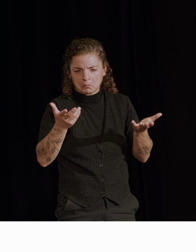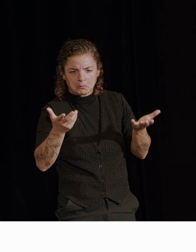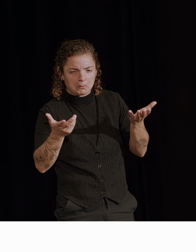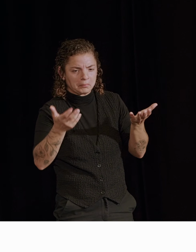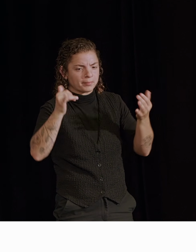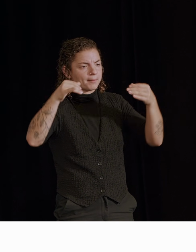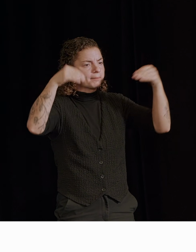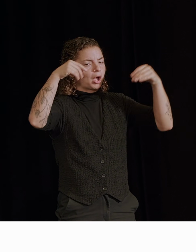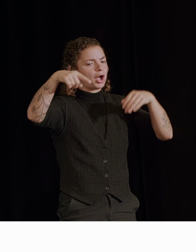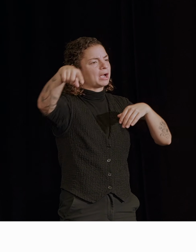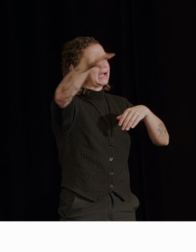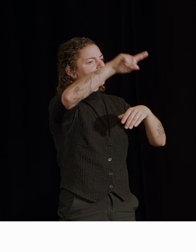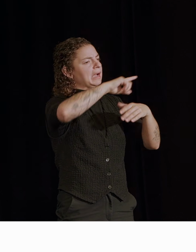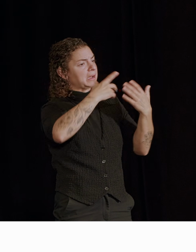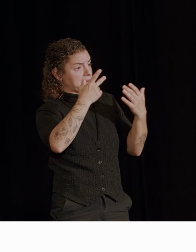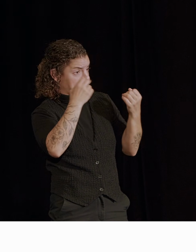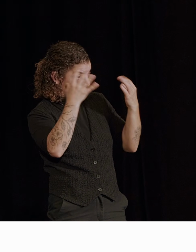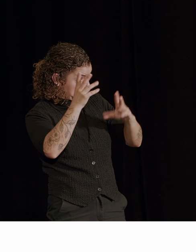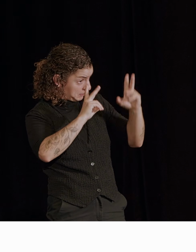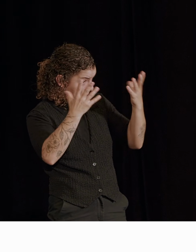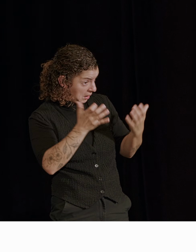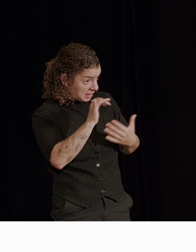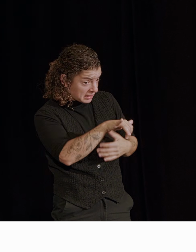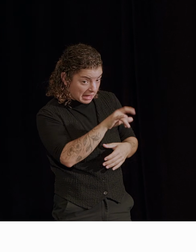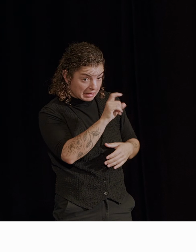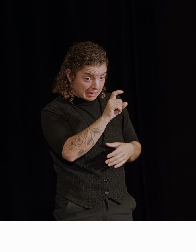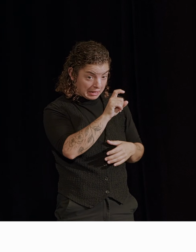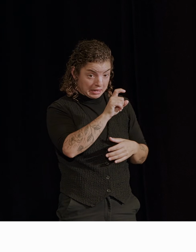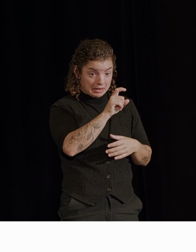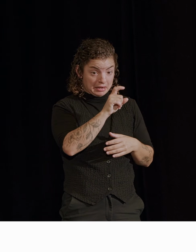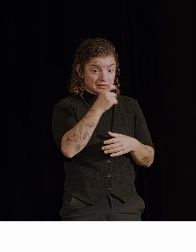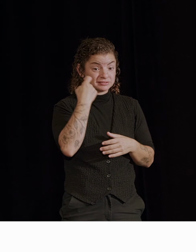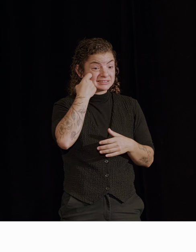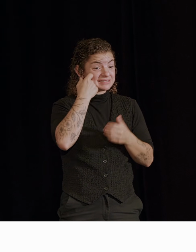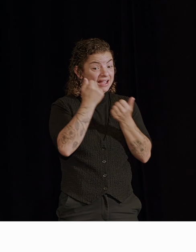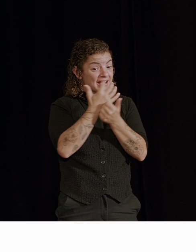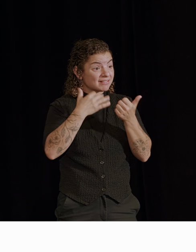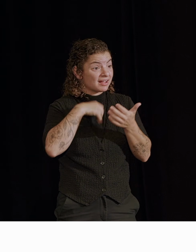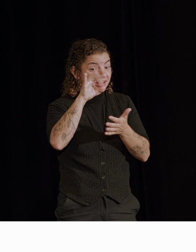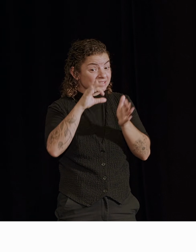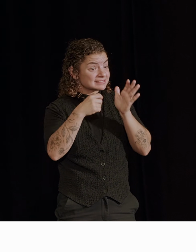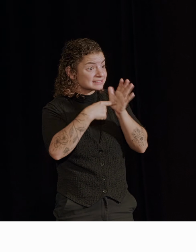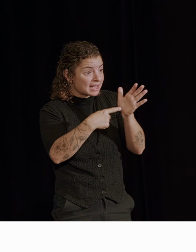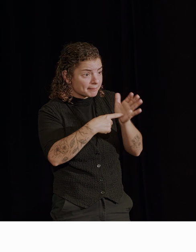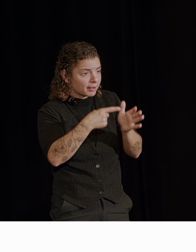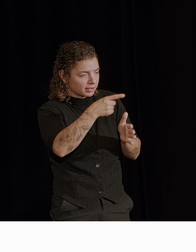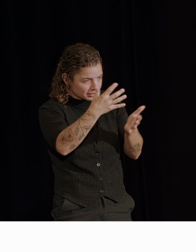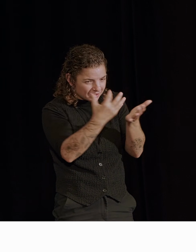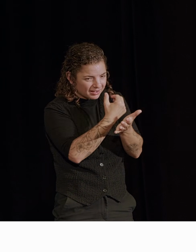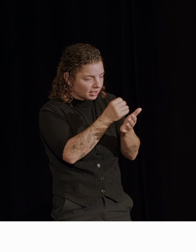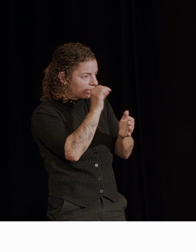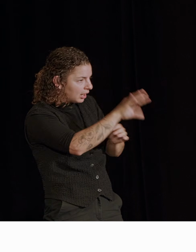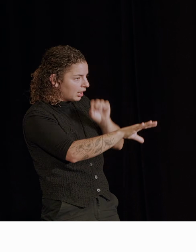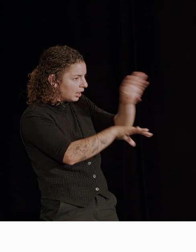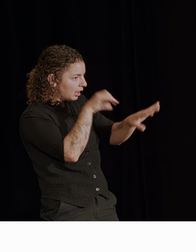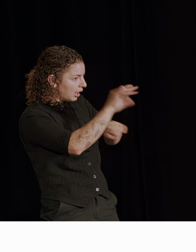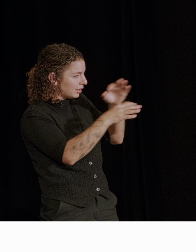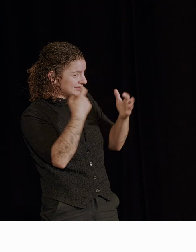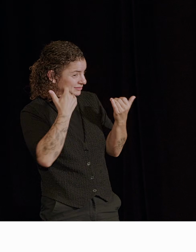I hope that some of these examples give you something to retort back and maybe change some hearts and minds.